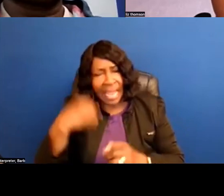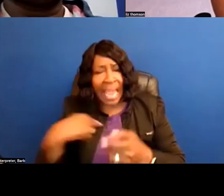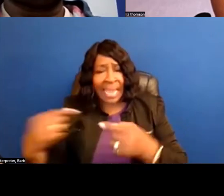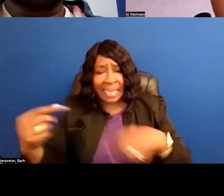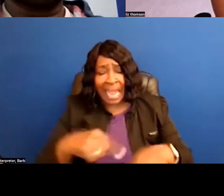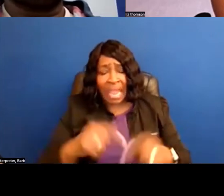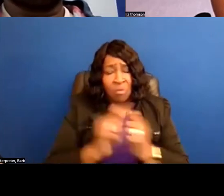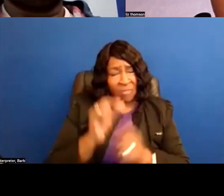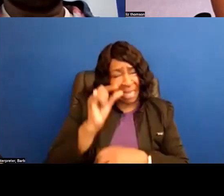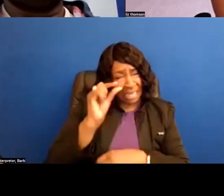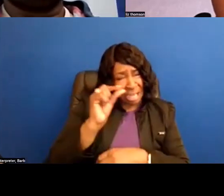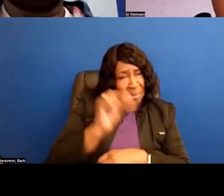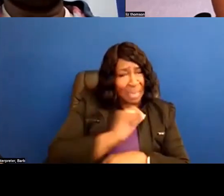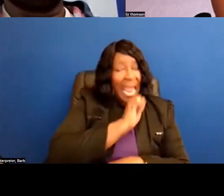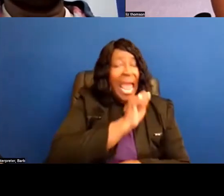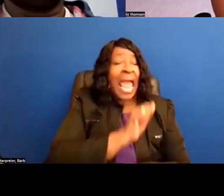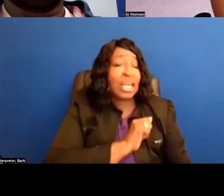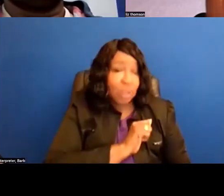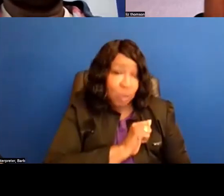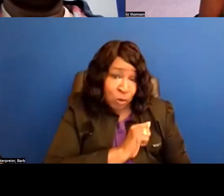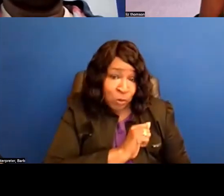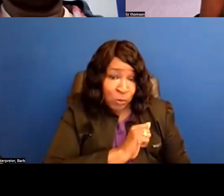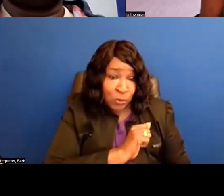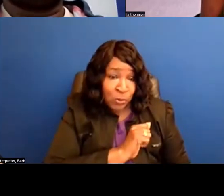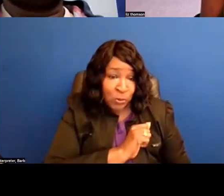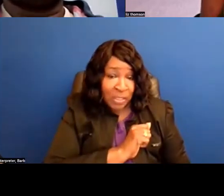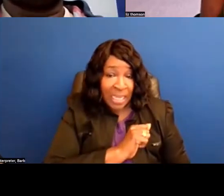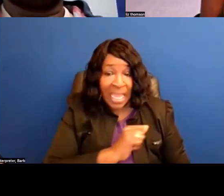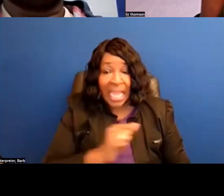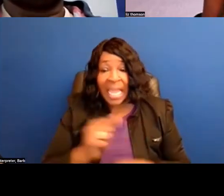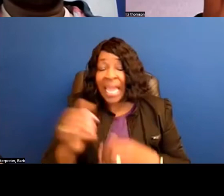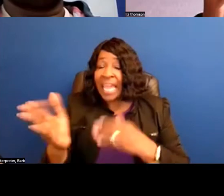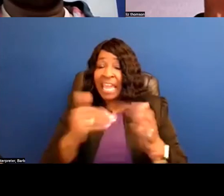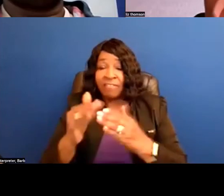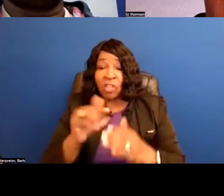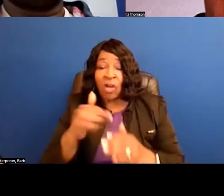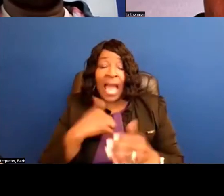that even though I had had satisfactory experiences